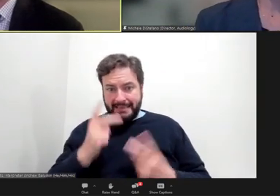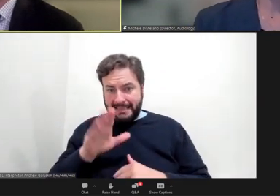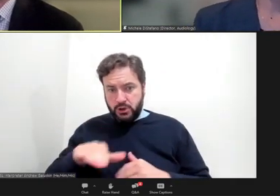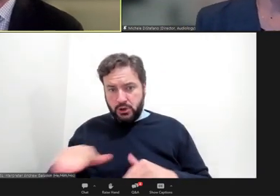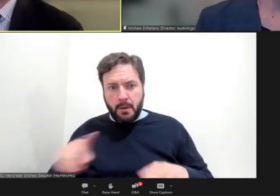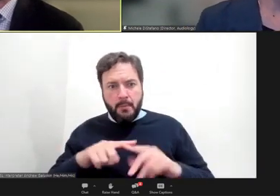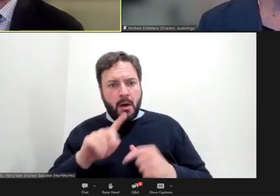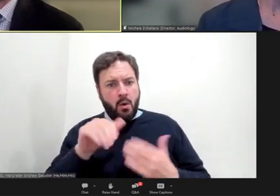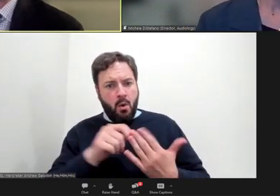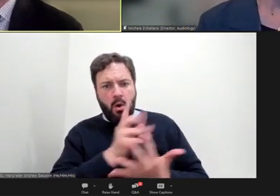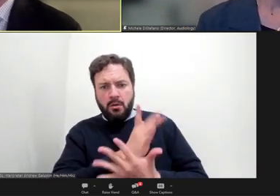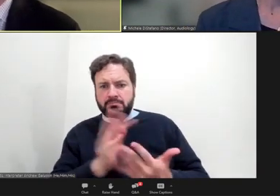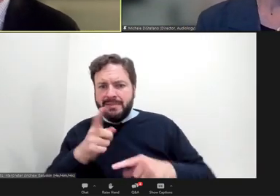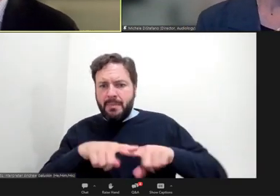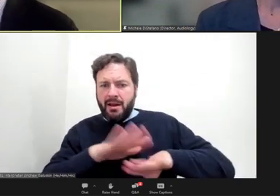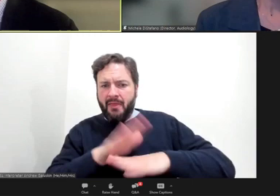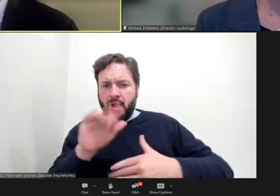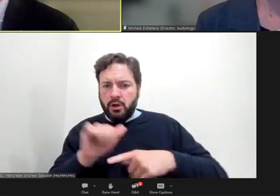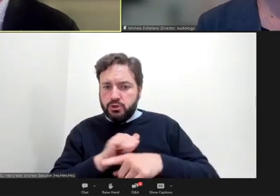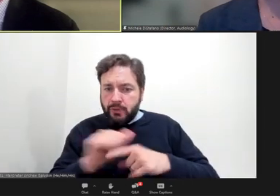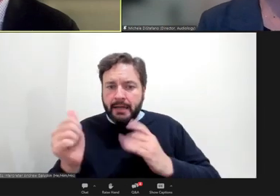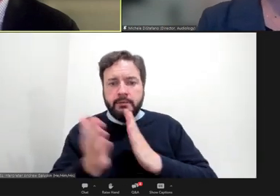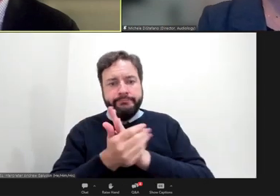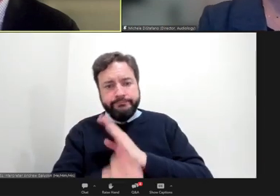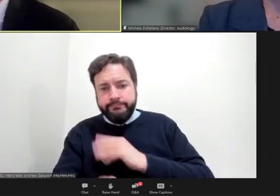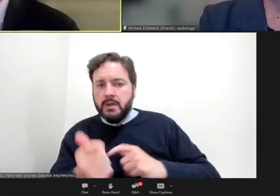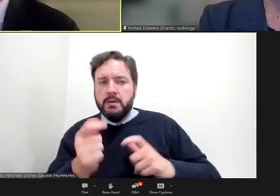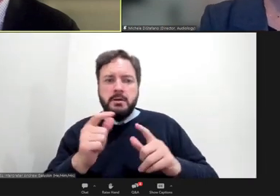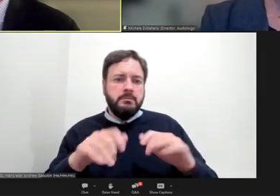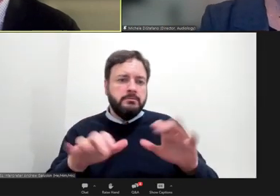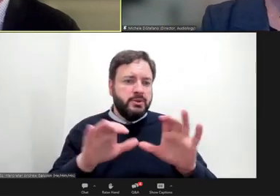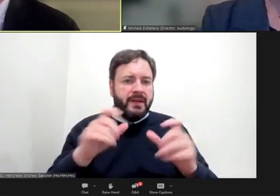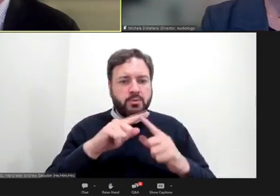depending on their training, certification, will have pediatric expertise, even if it